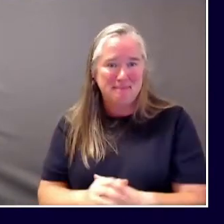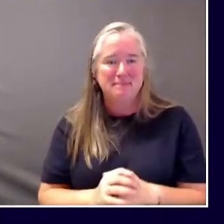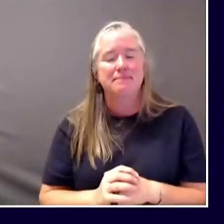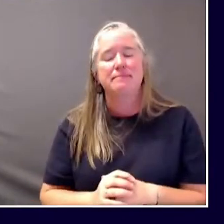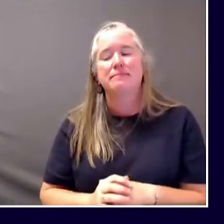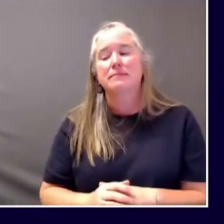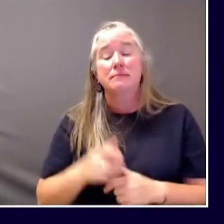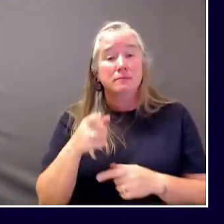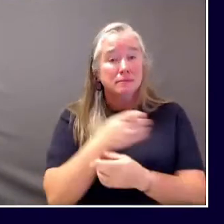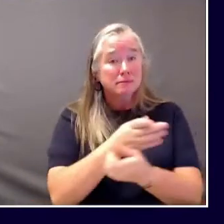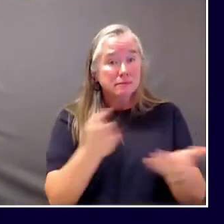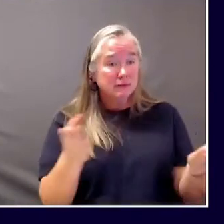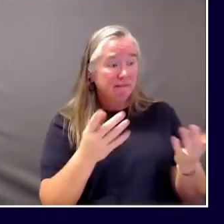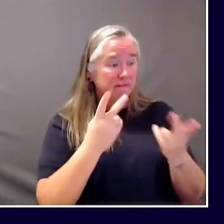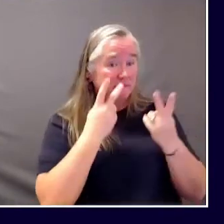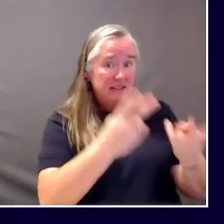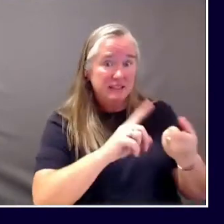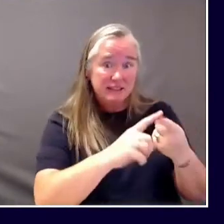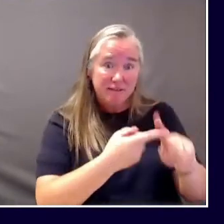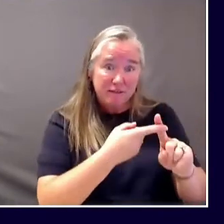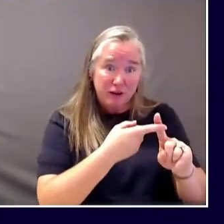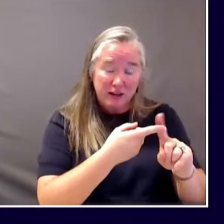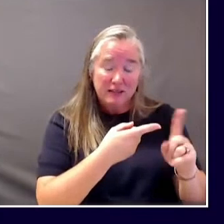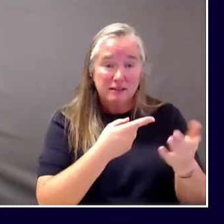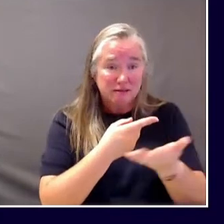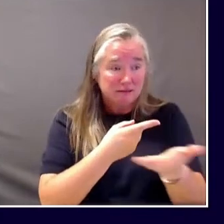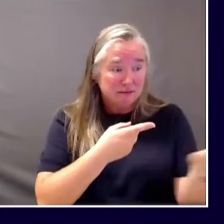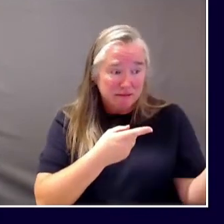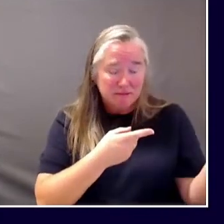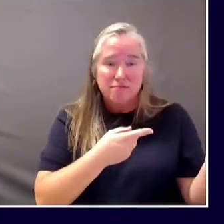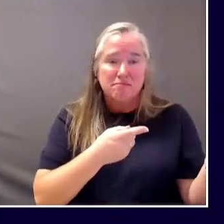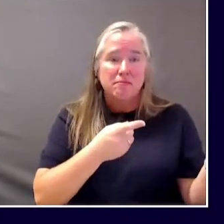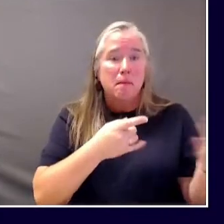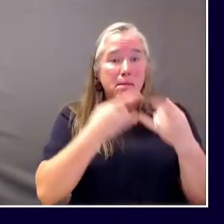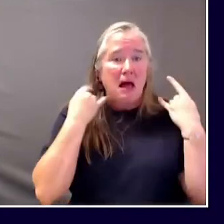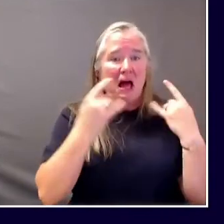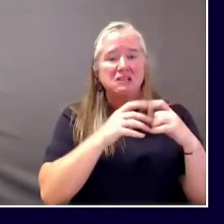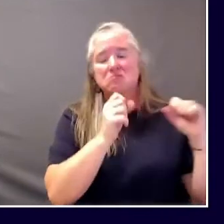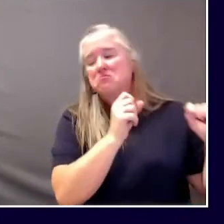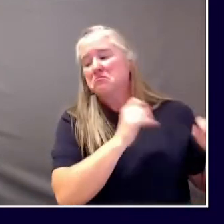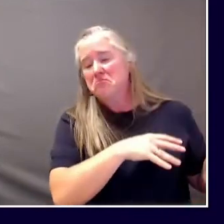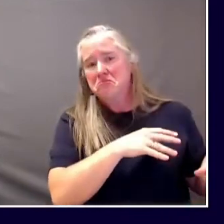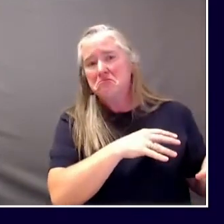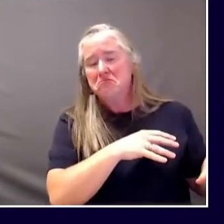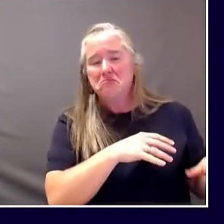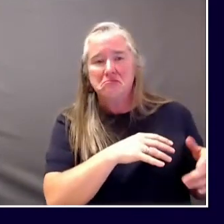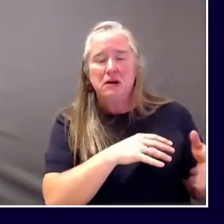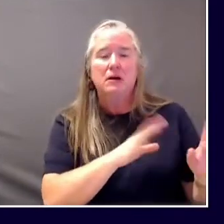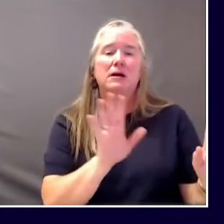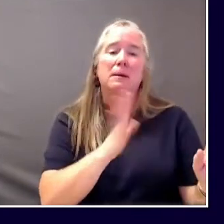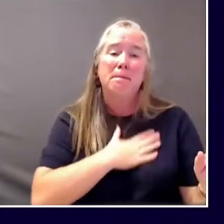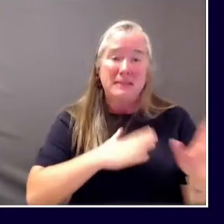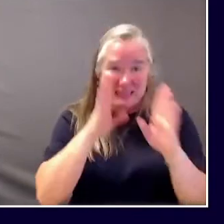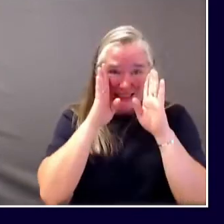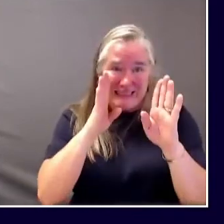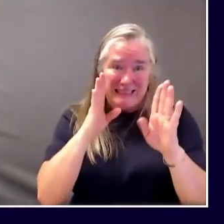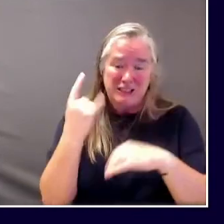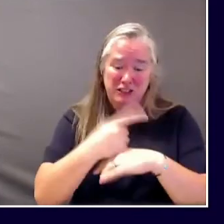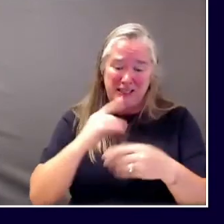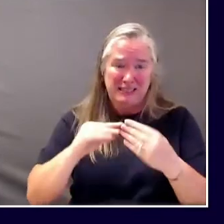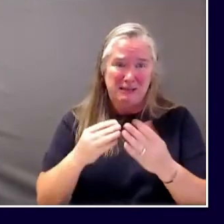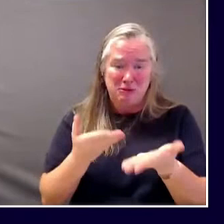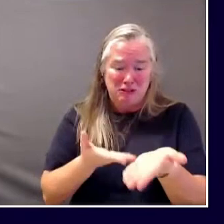friend's house please let